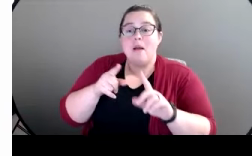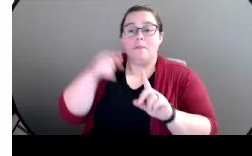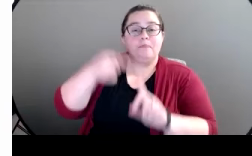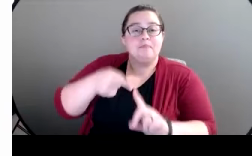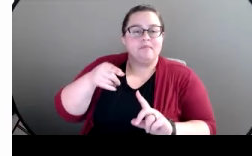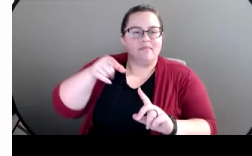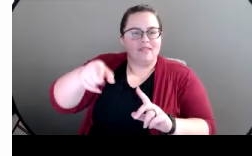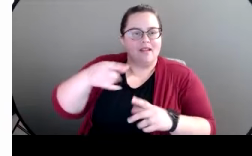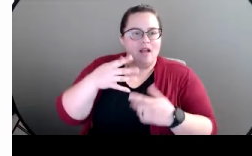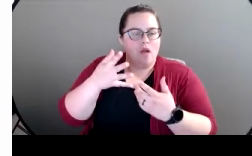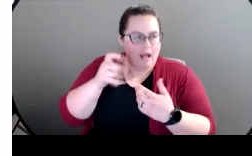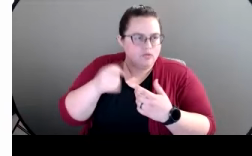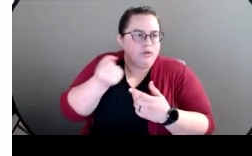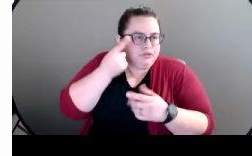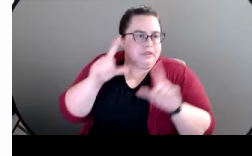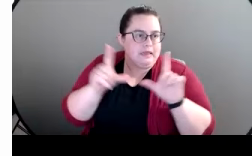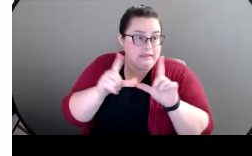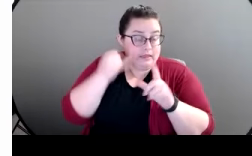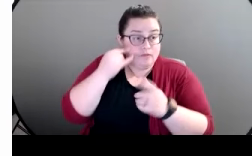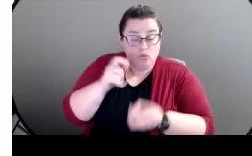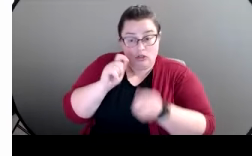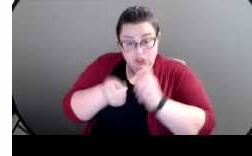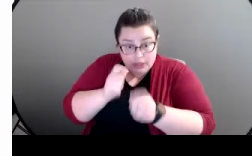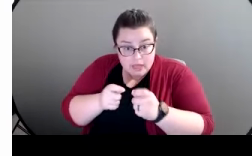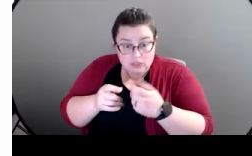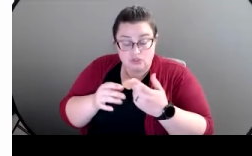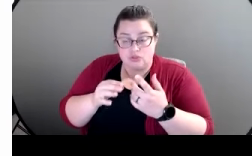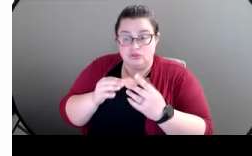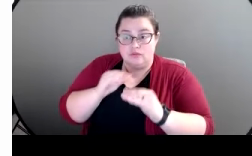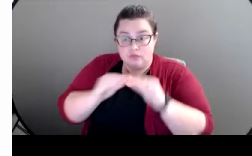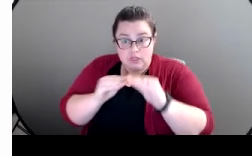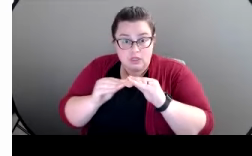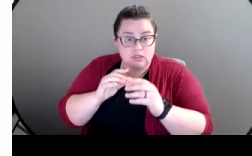the licensing there and we can help you with that.